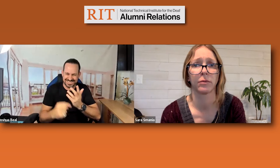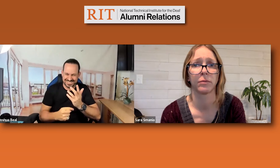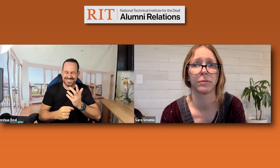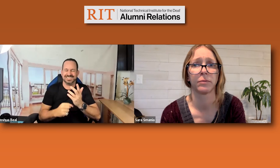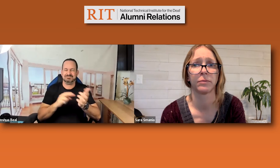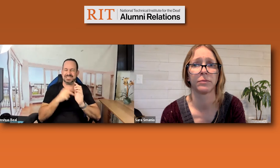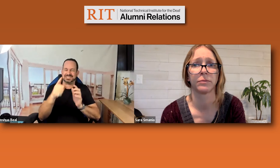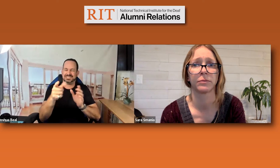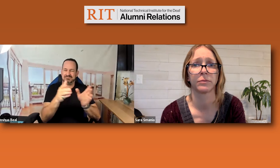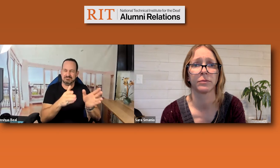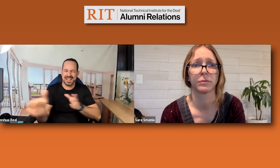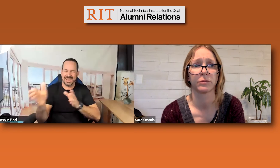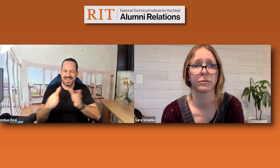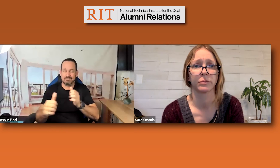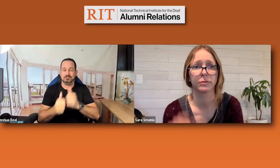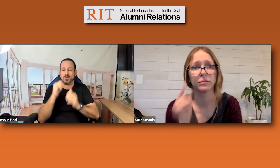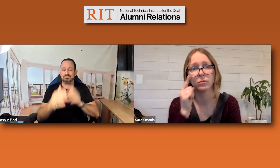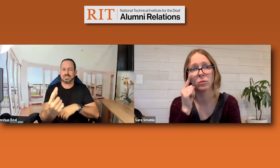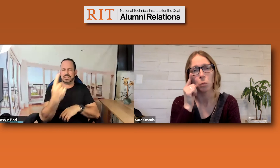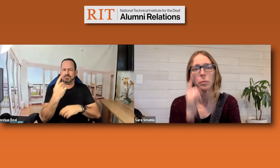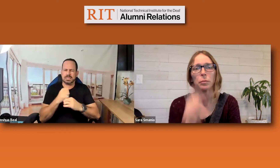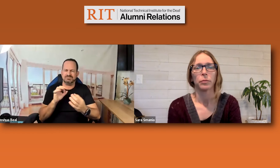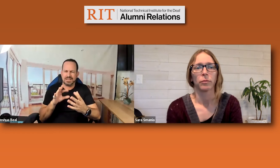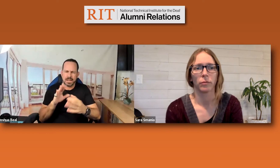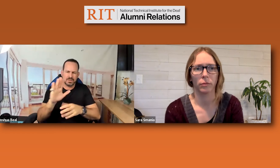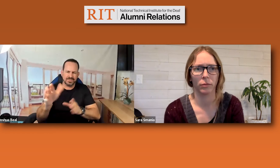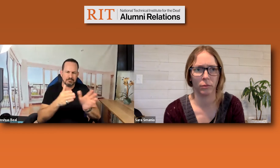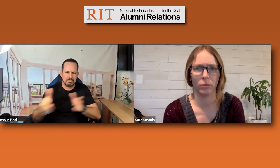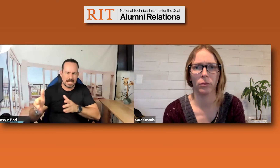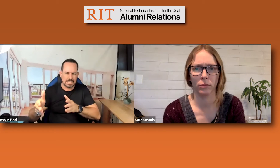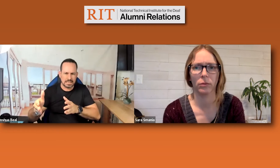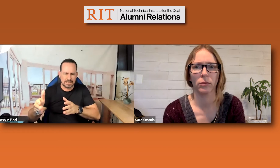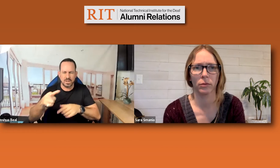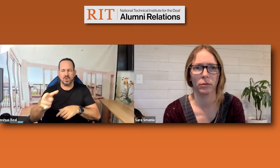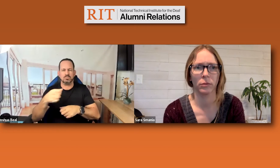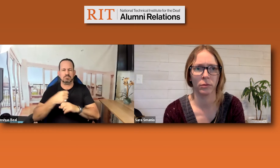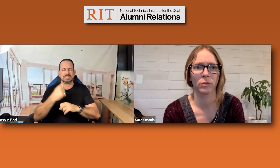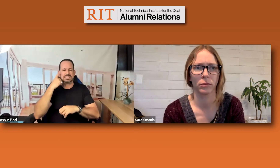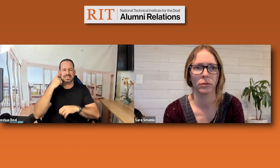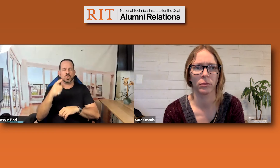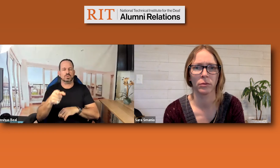You got into a lot of your plans, which I think is great.